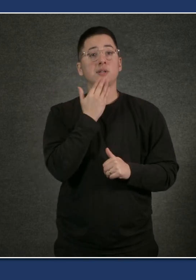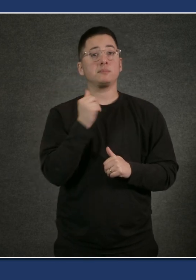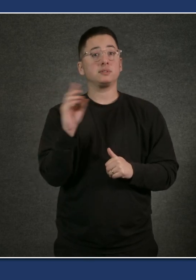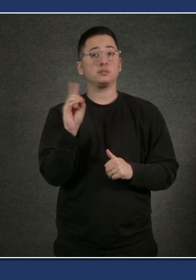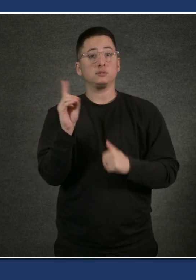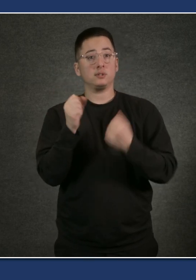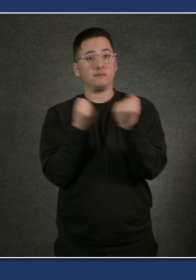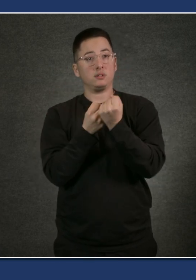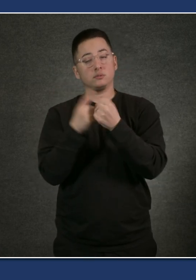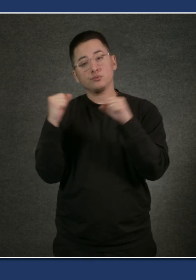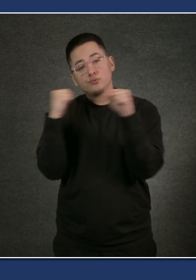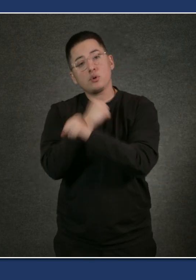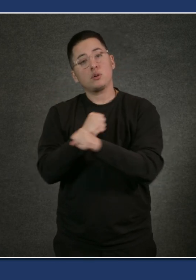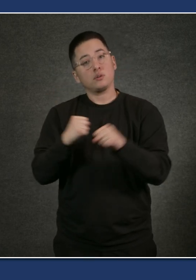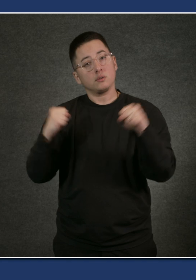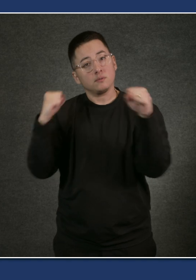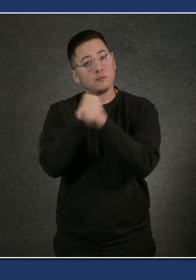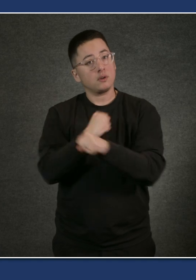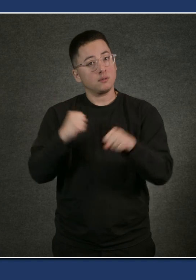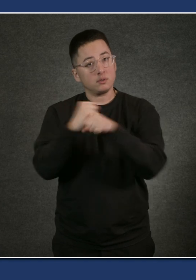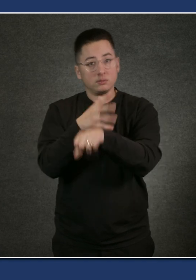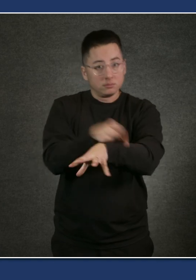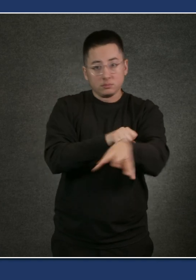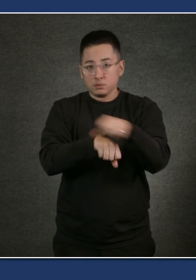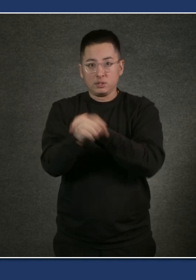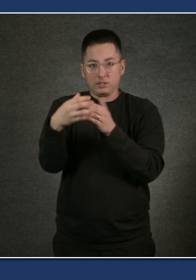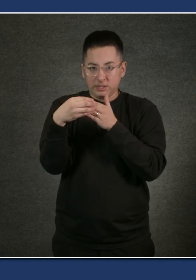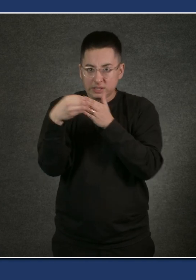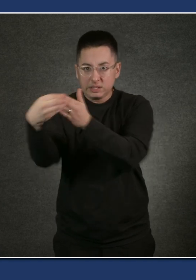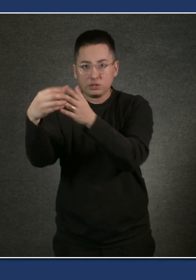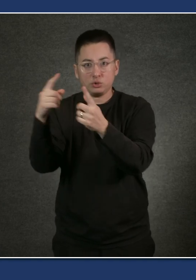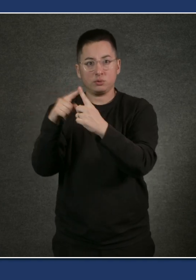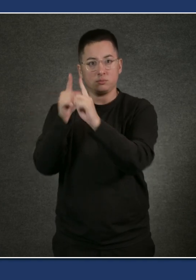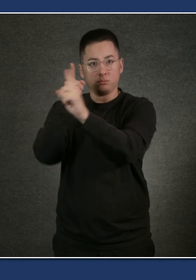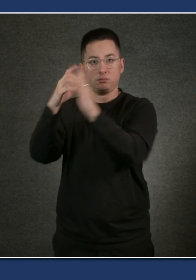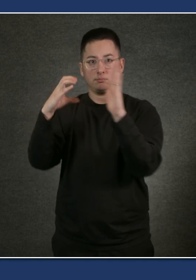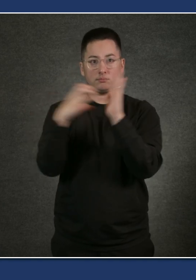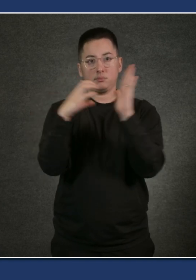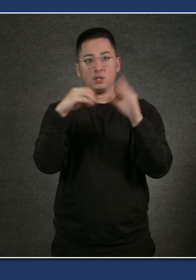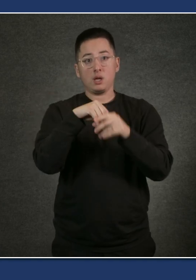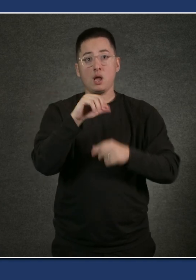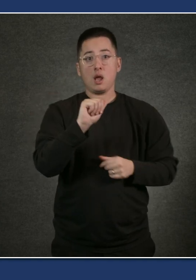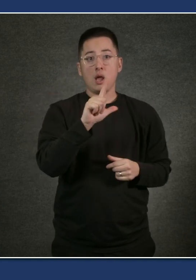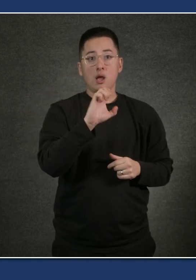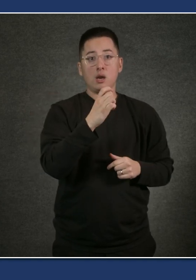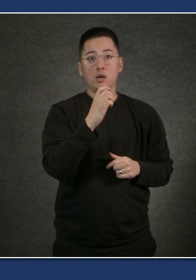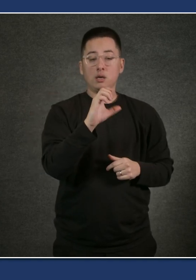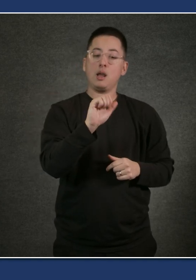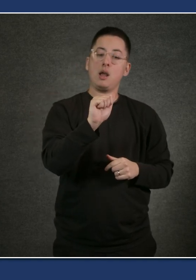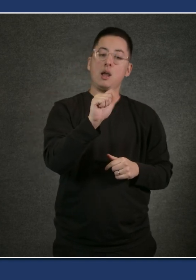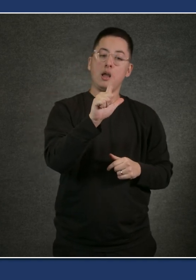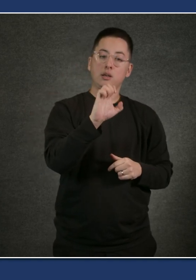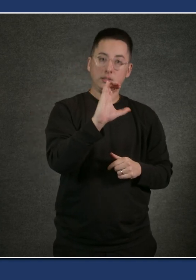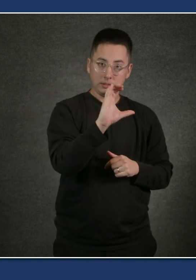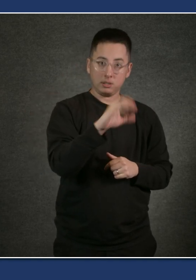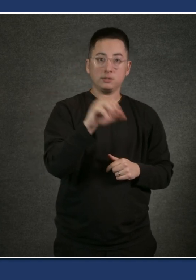Our diabetes advocates fought tirelessly leading to the passage of the Alex Smith Emergency Insulin Act